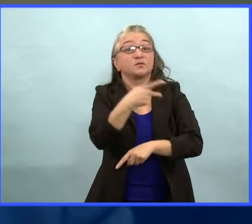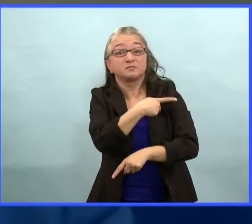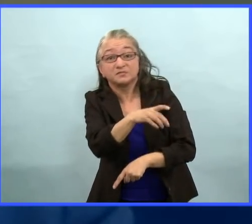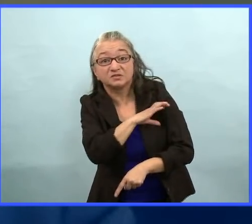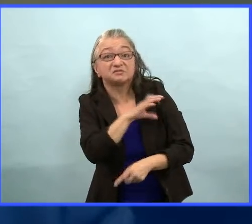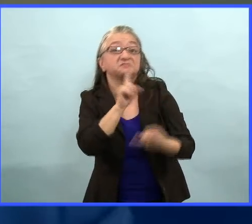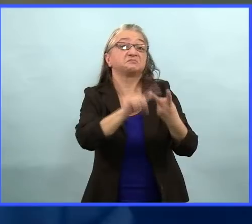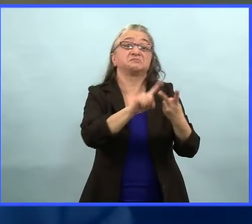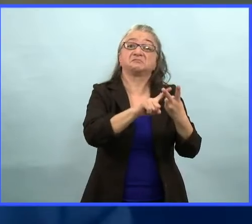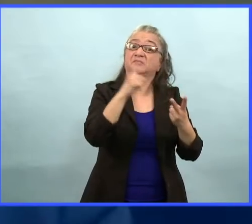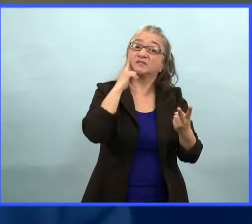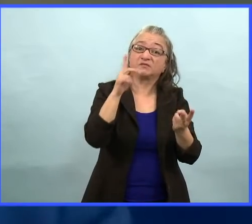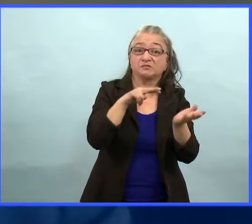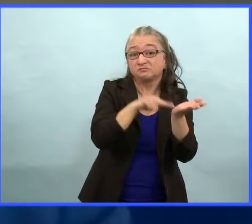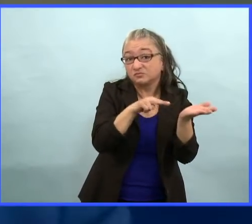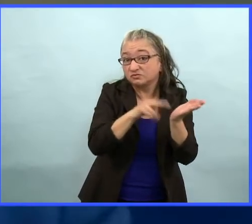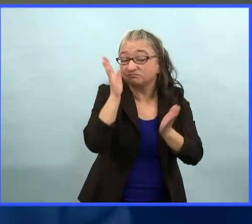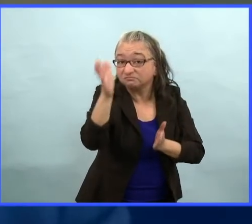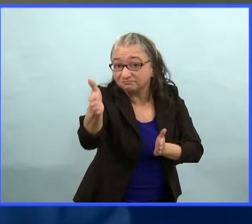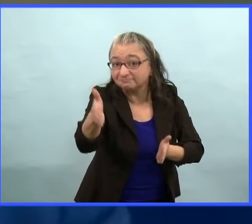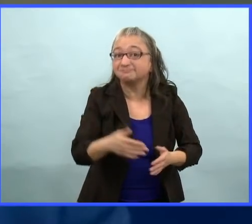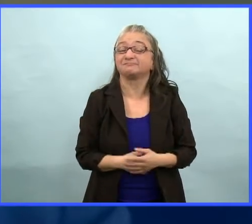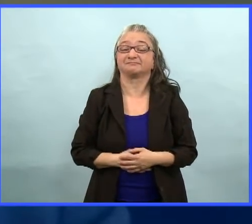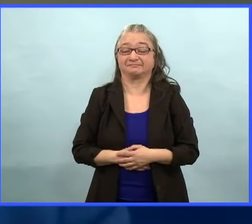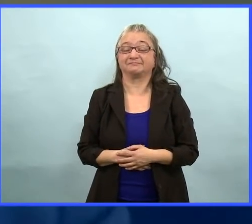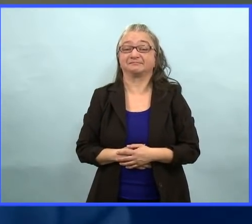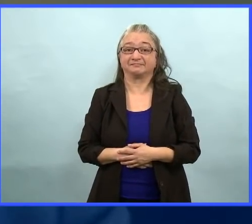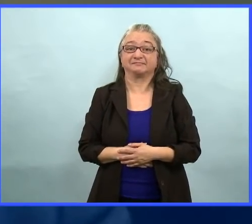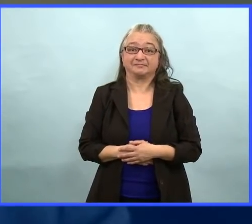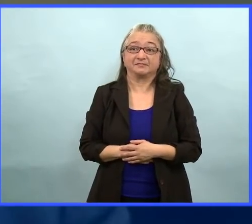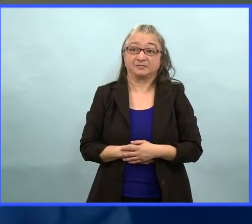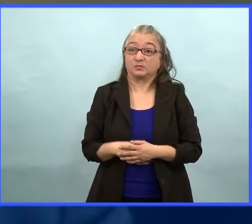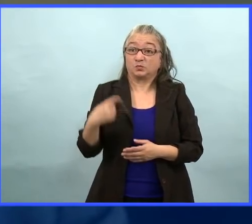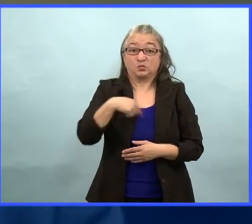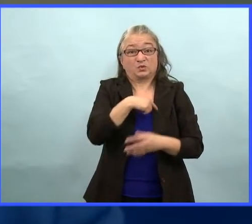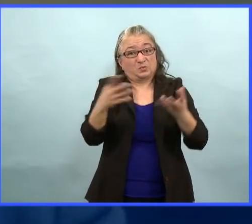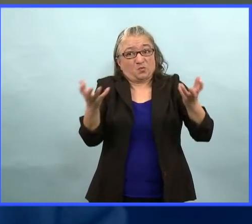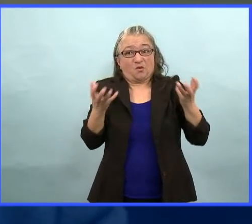we also continue to make some necessary patient moves to ensure that manitobans can access